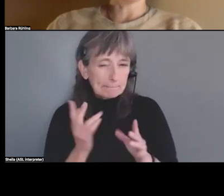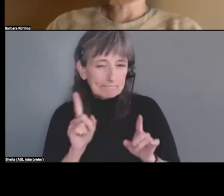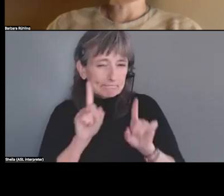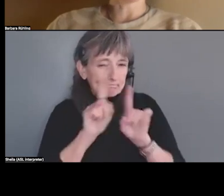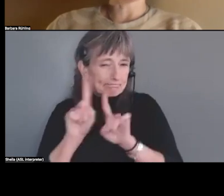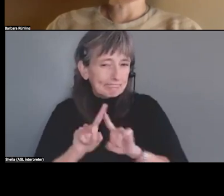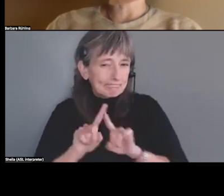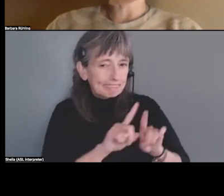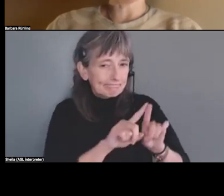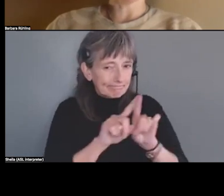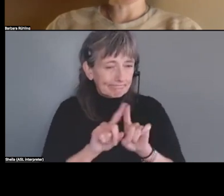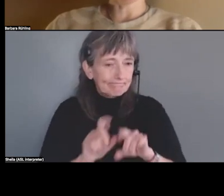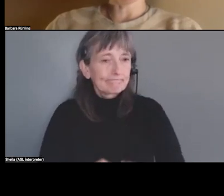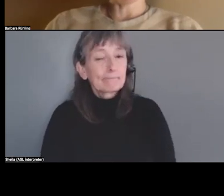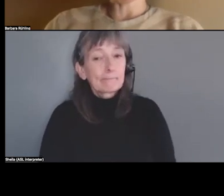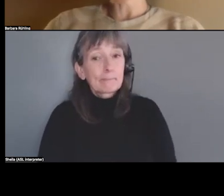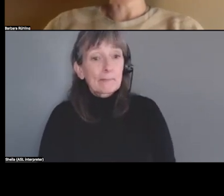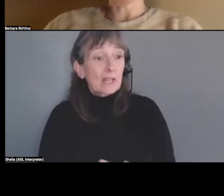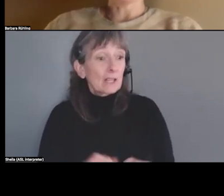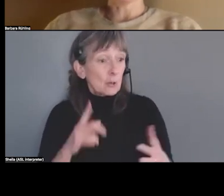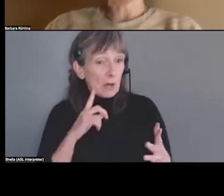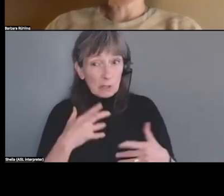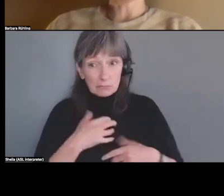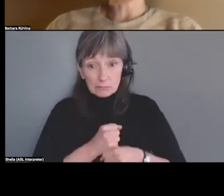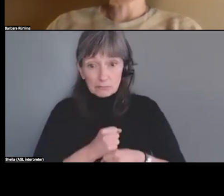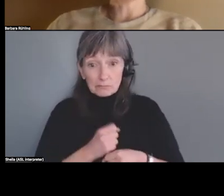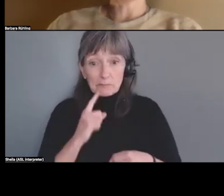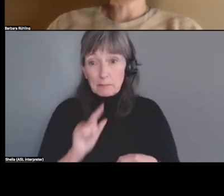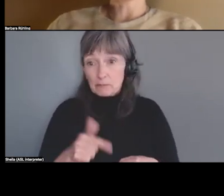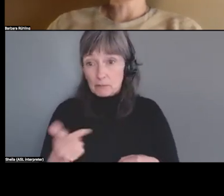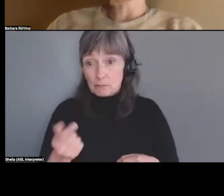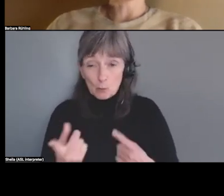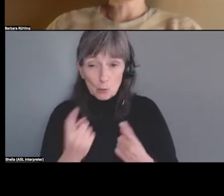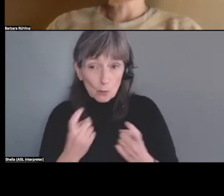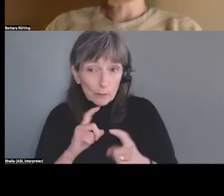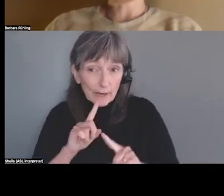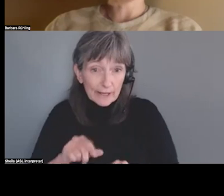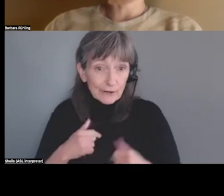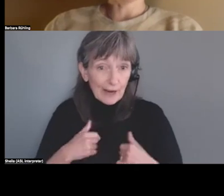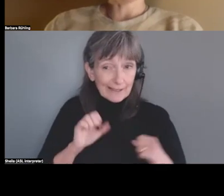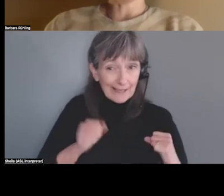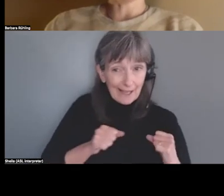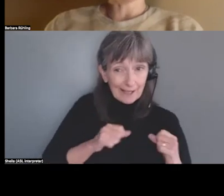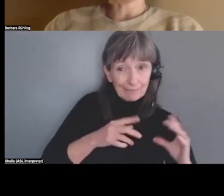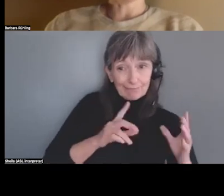have some time for Q&A. I could talk a lot more about this, but I'm also curious to hear what